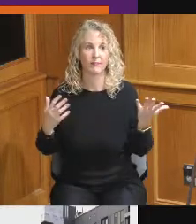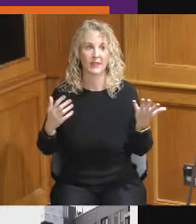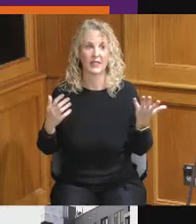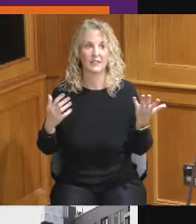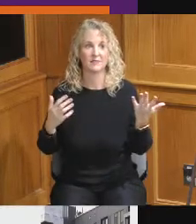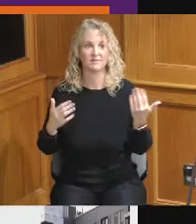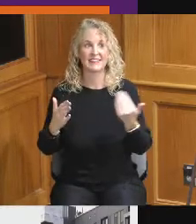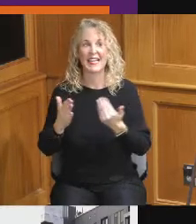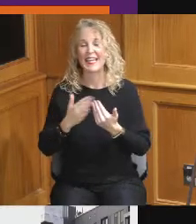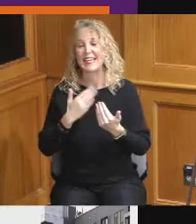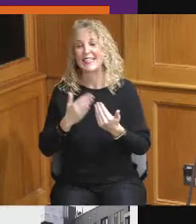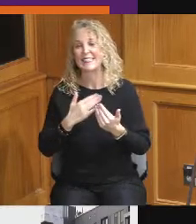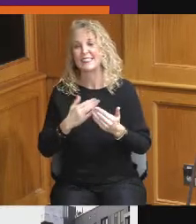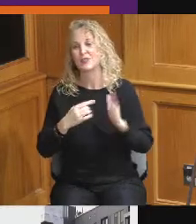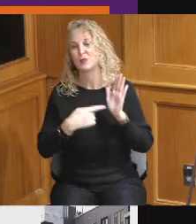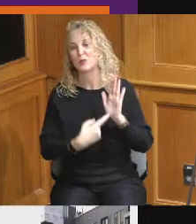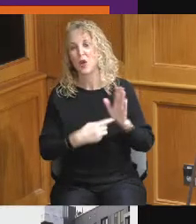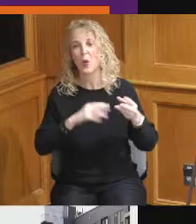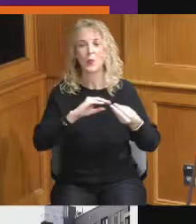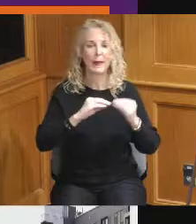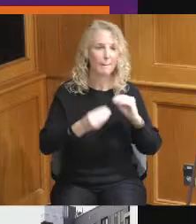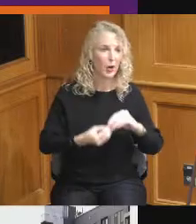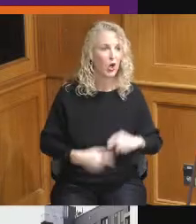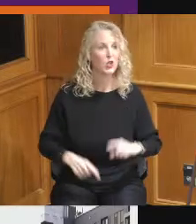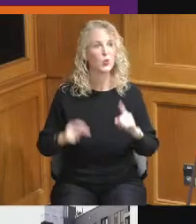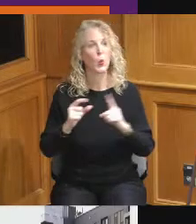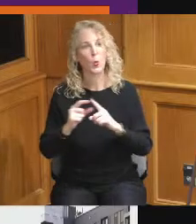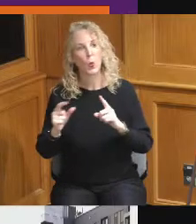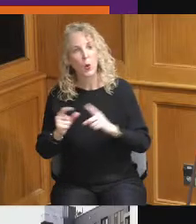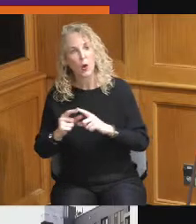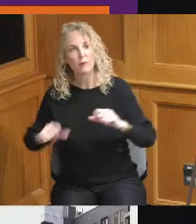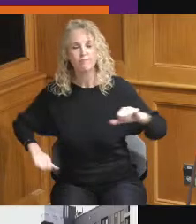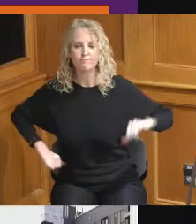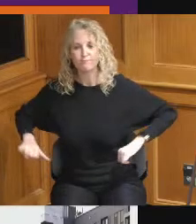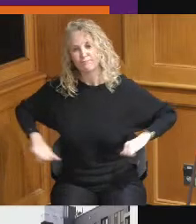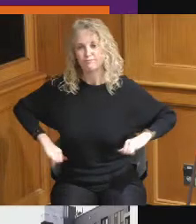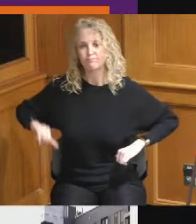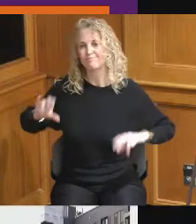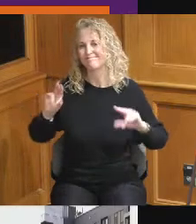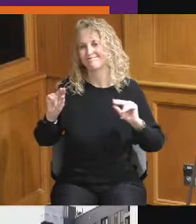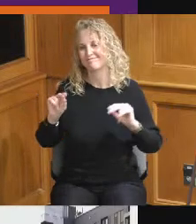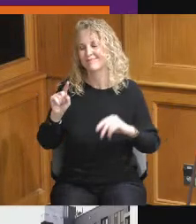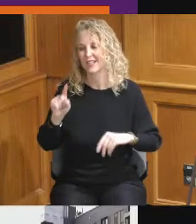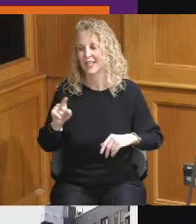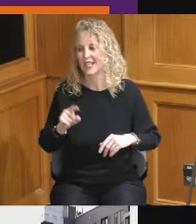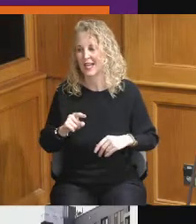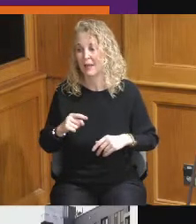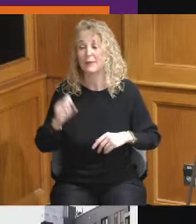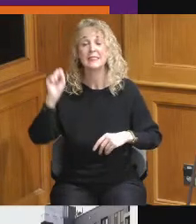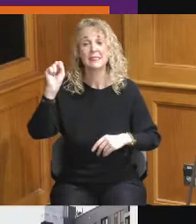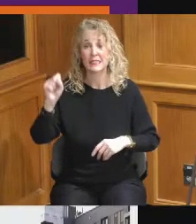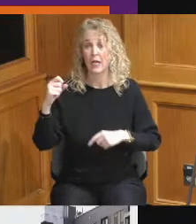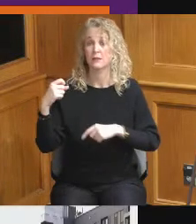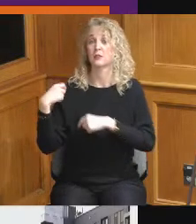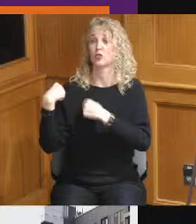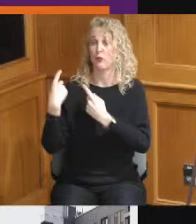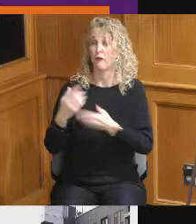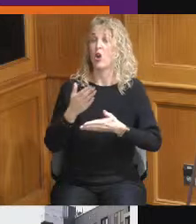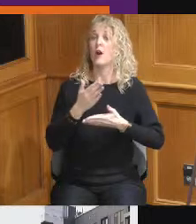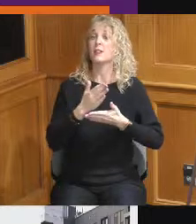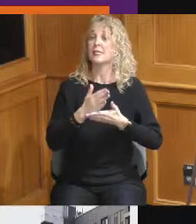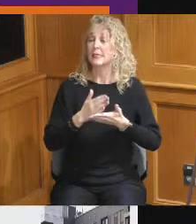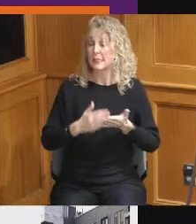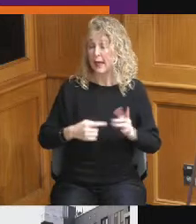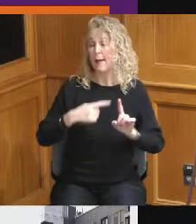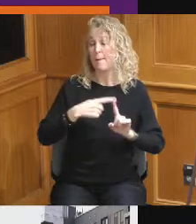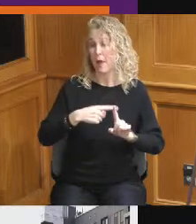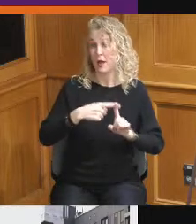numbers and words there has been some good press coverage of sort of this report and this impacts